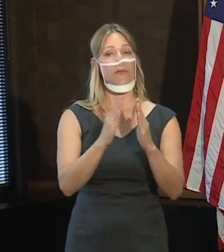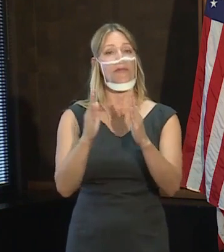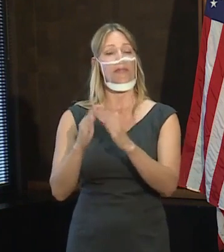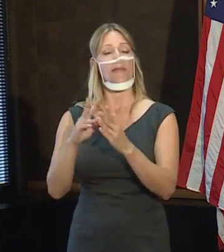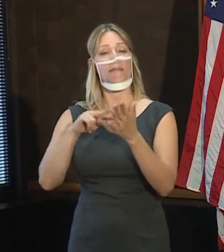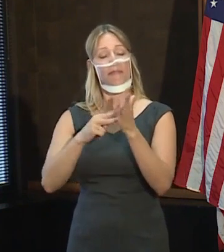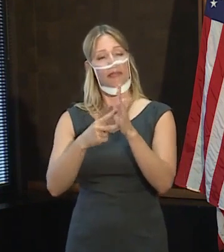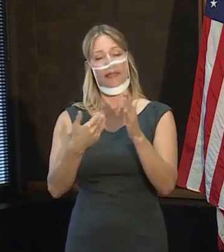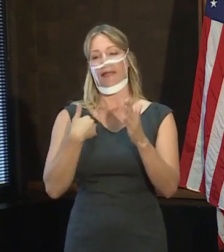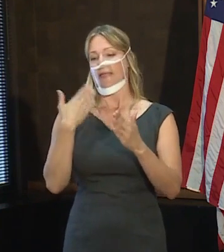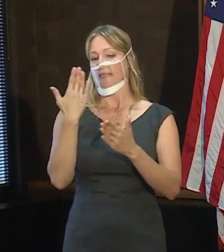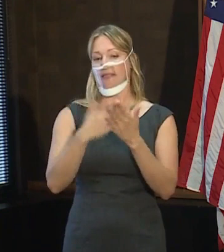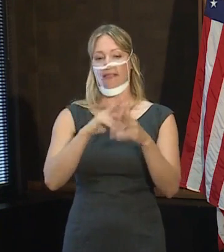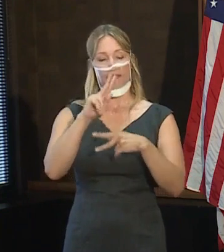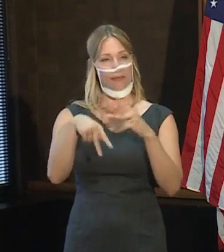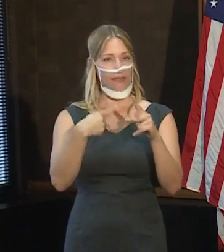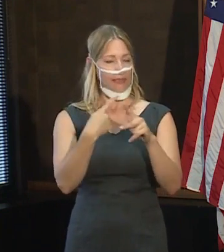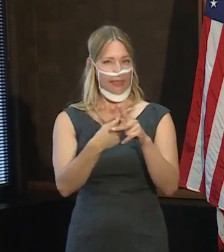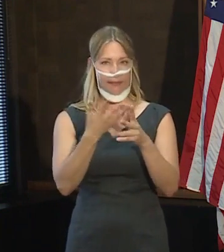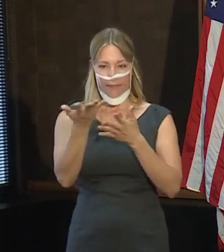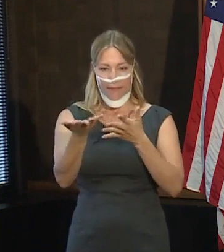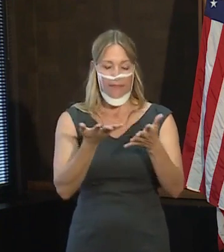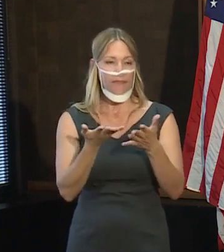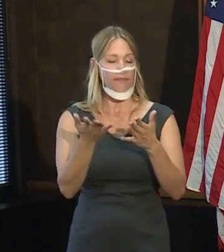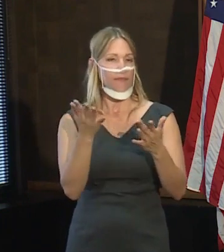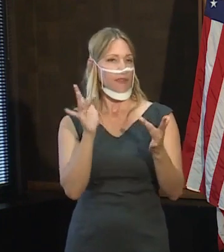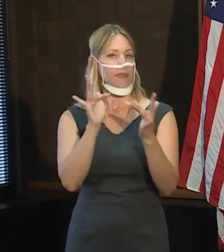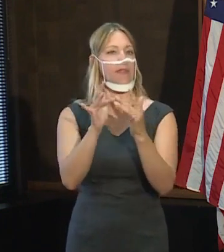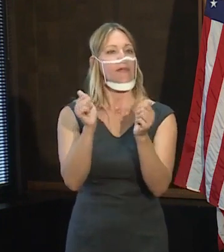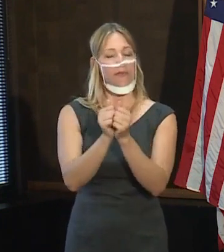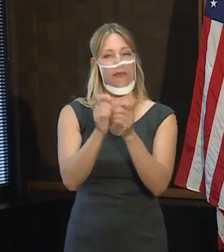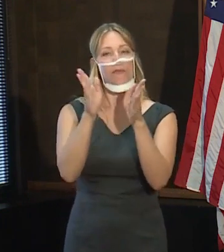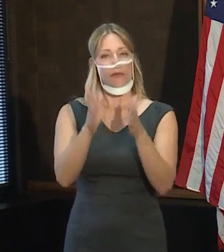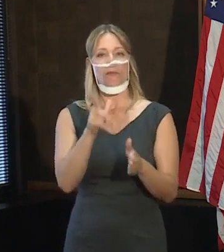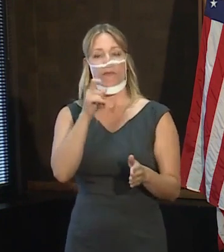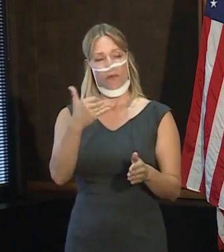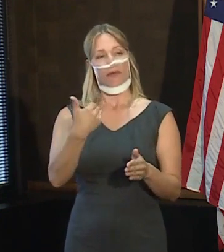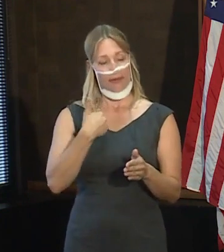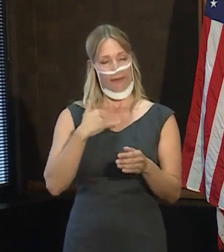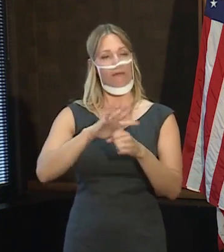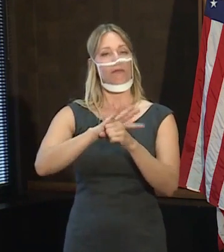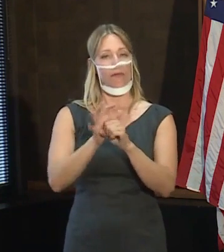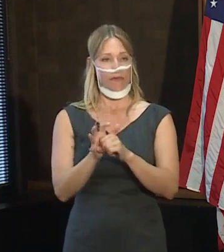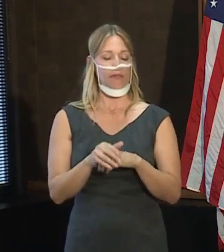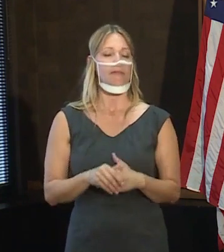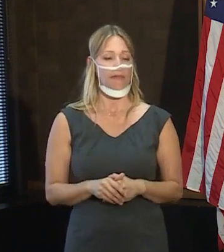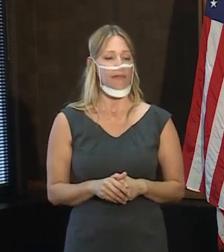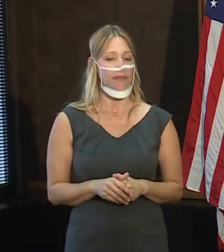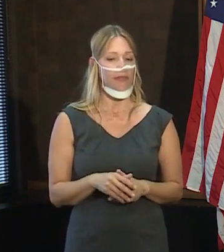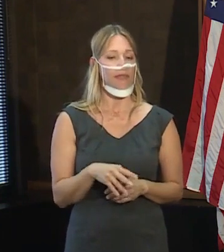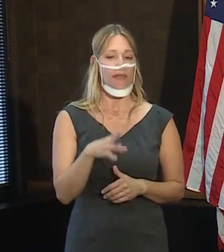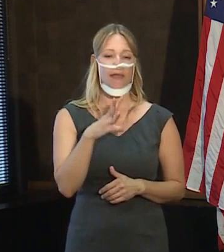IT ACTUALLY MEANS THAT SEVENTY SIXTY THREE PERCENT IN OUR COMMUNITY OR OUR CONTACT TO AN INDIVIDUAL POSITIVE CASE.